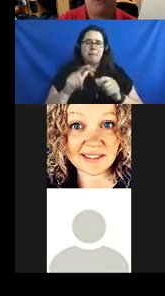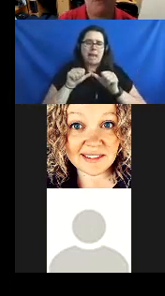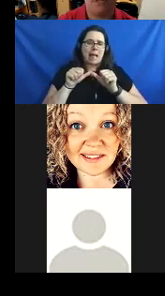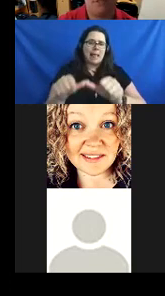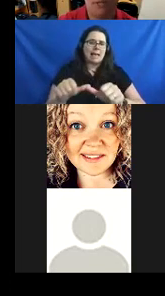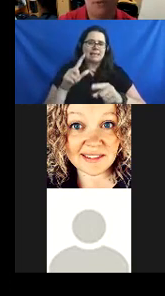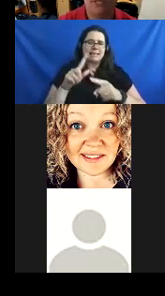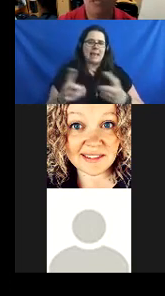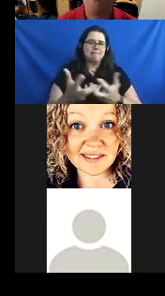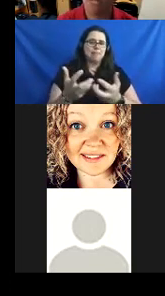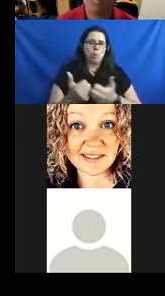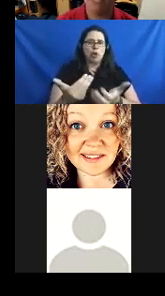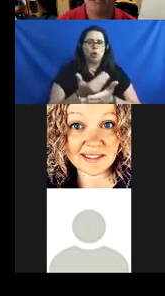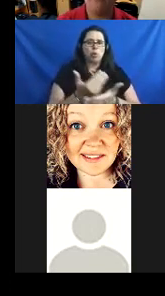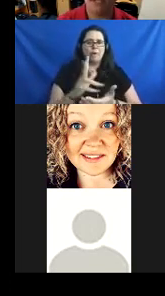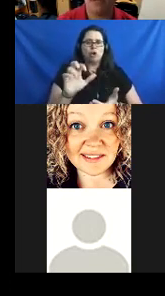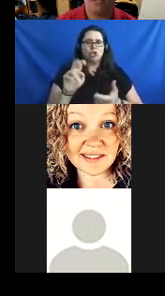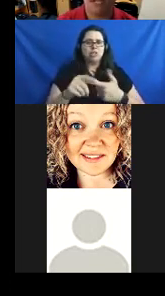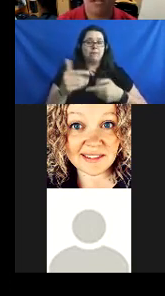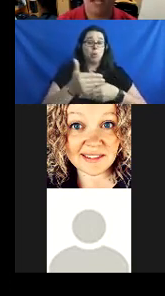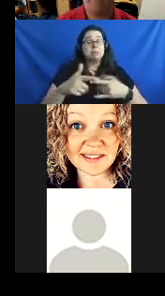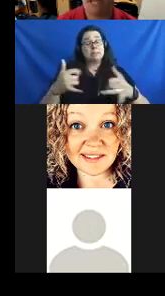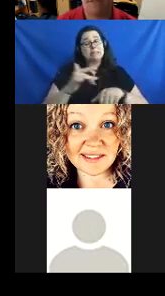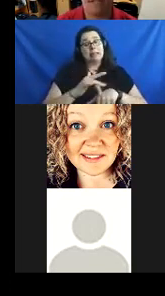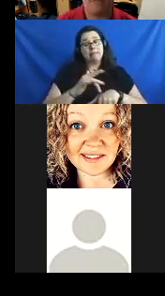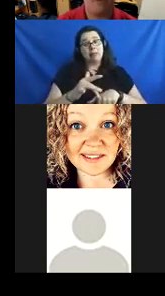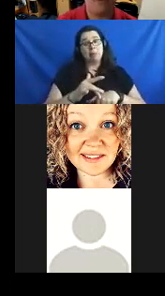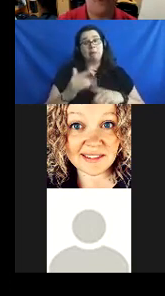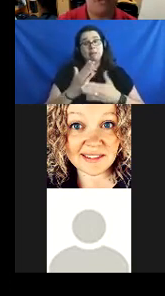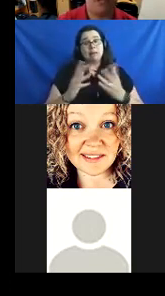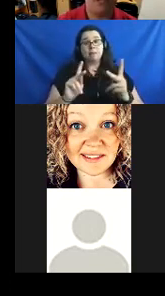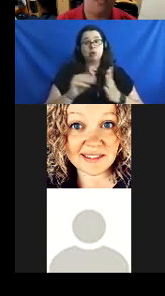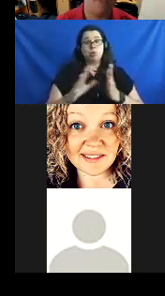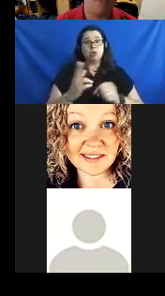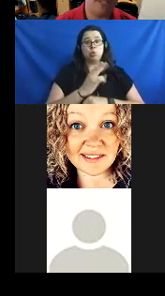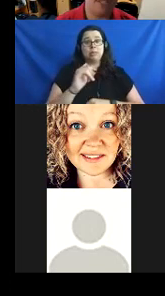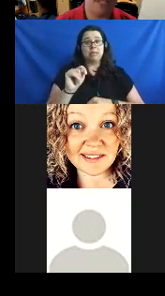GUIDE CONNECT IS A VERY POWERFUL PROGRAM AND I WILL